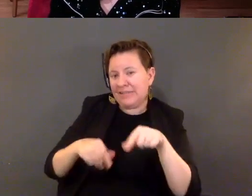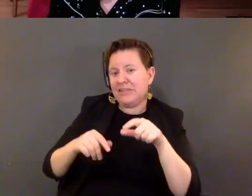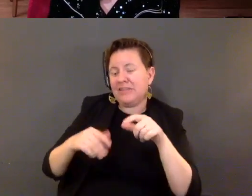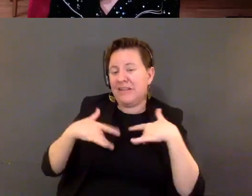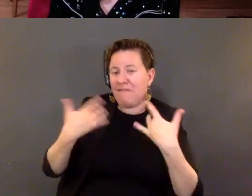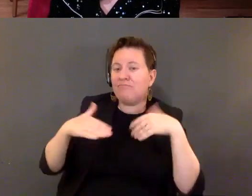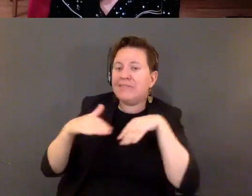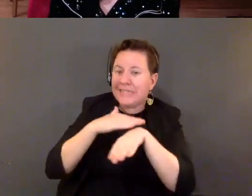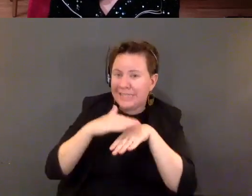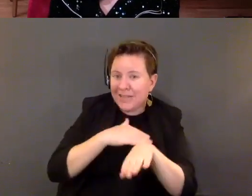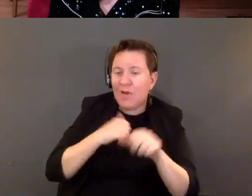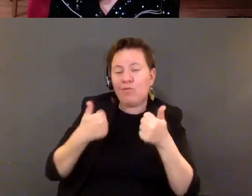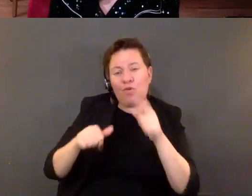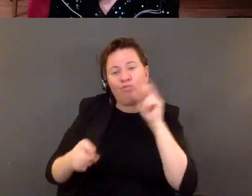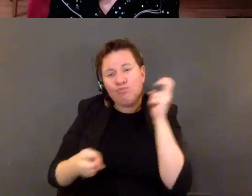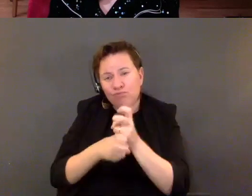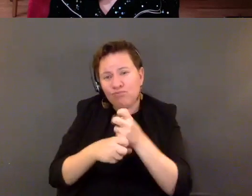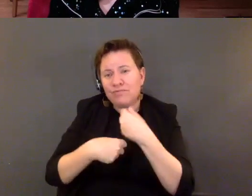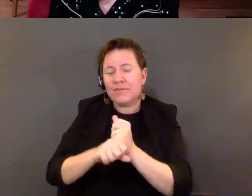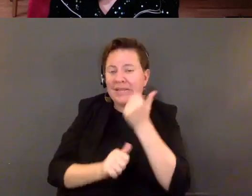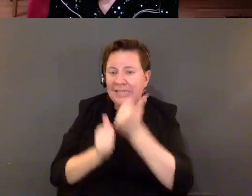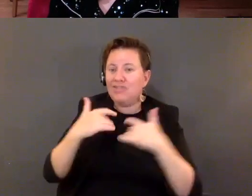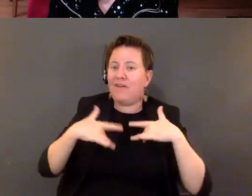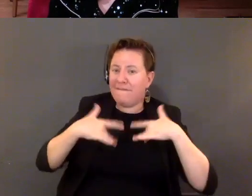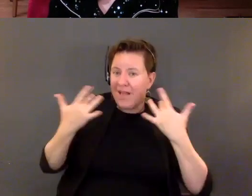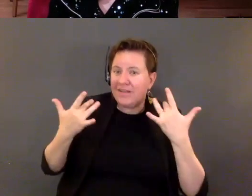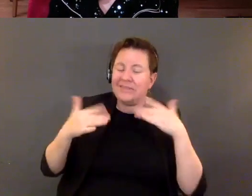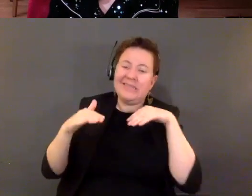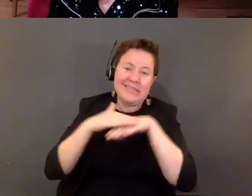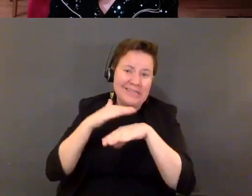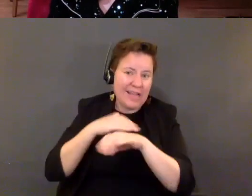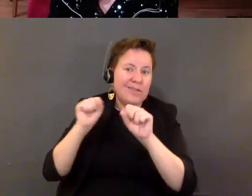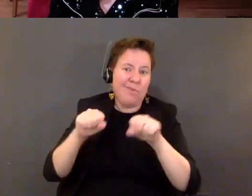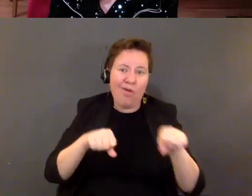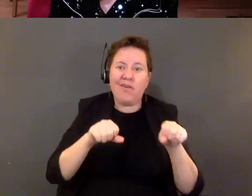trying very hard to make each event that i do as accessible as the hosting venue will